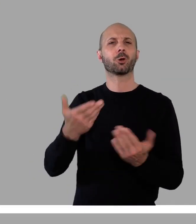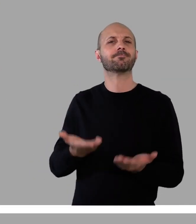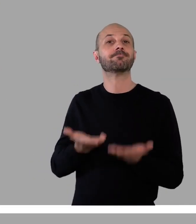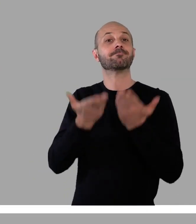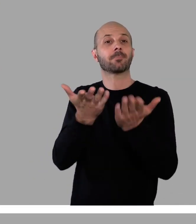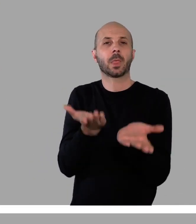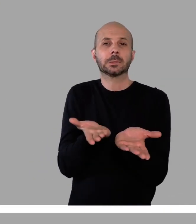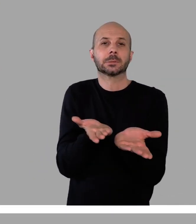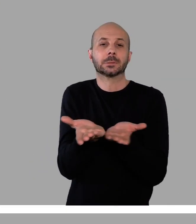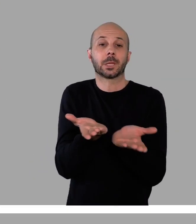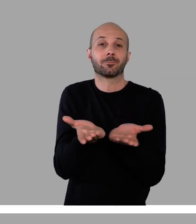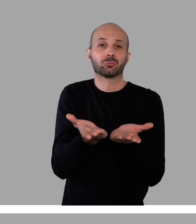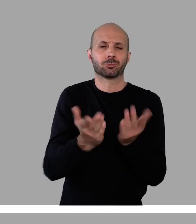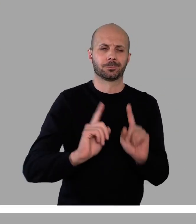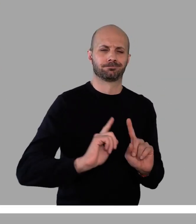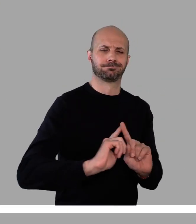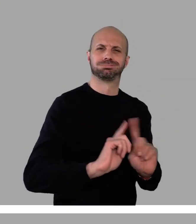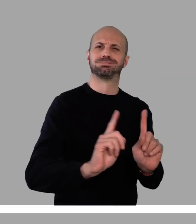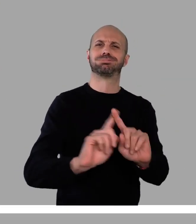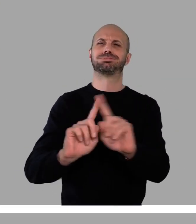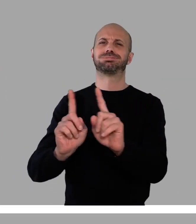The Omero Museum offers services to museums and cultural institutions